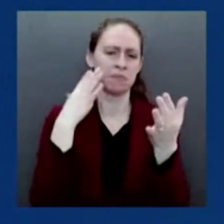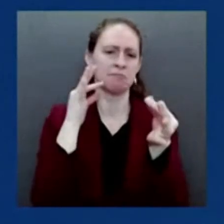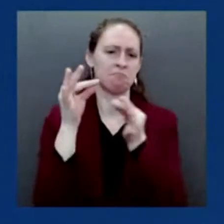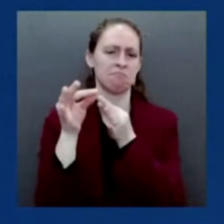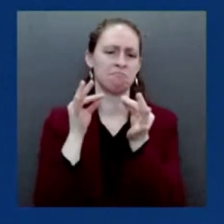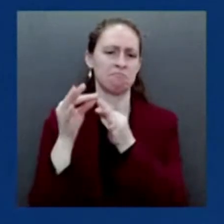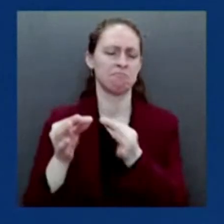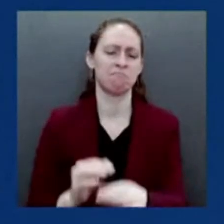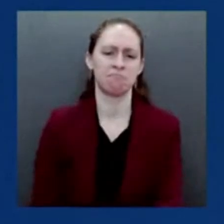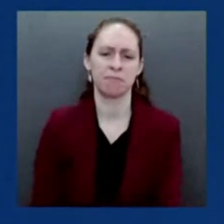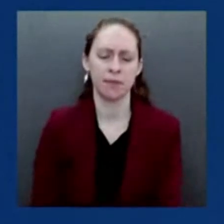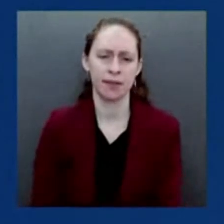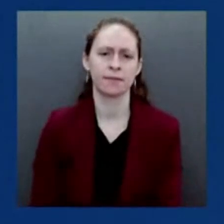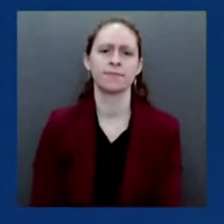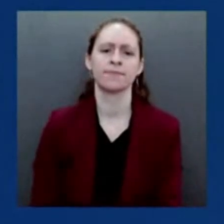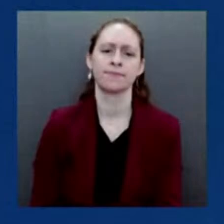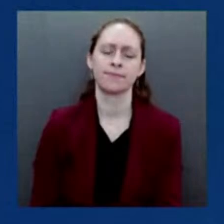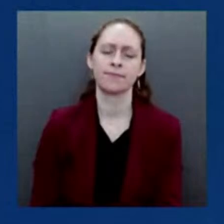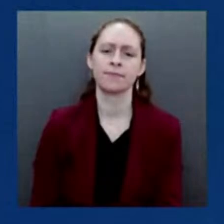WORDS ON IT, YOU CAN EASILY